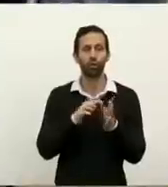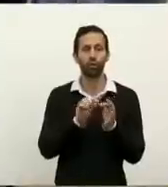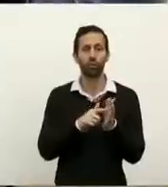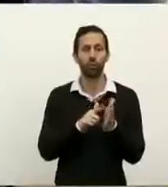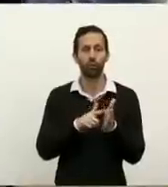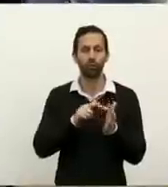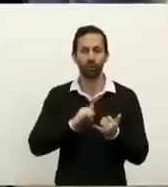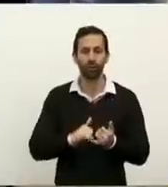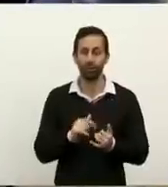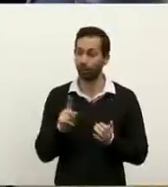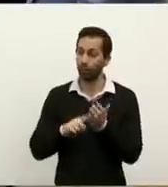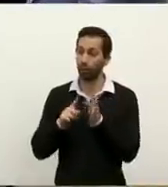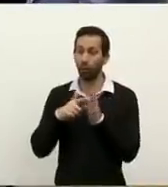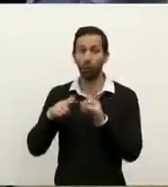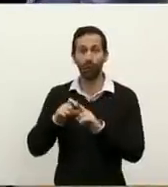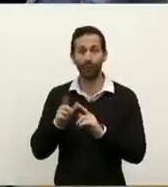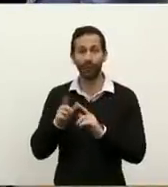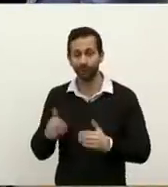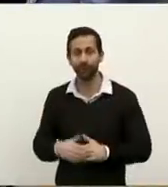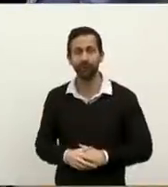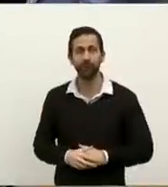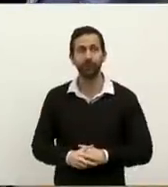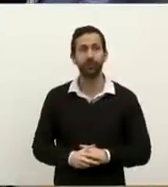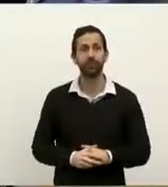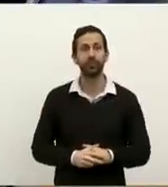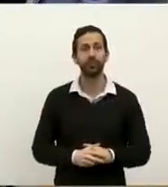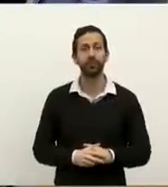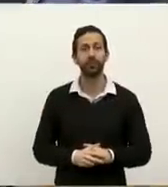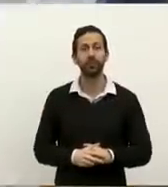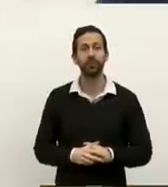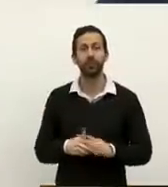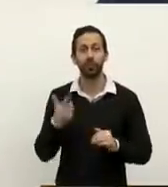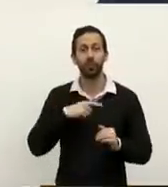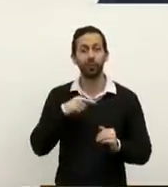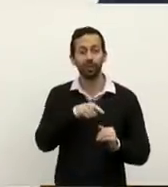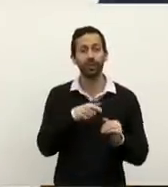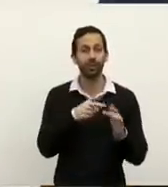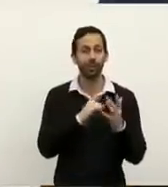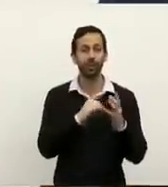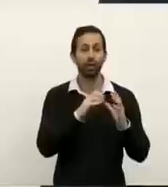OK, so because the identification here is a communication device,